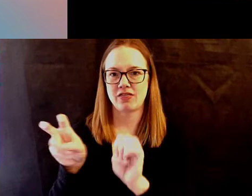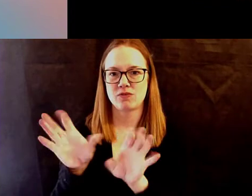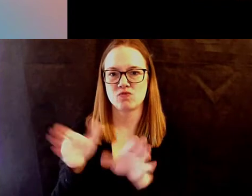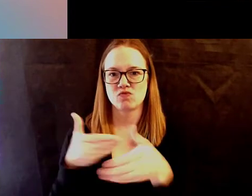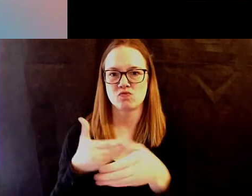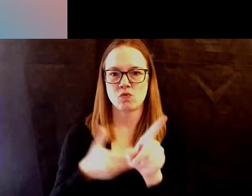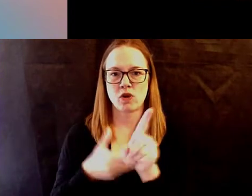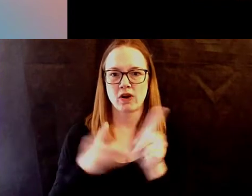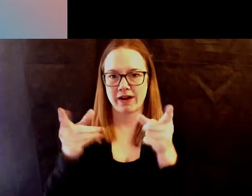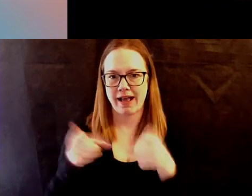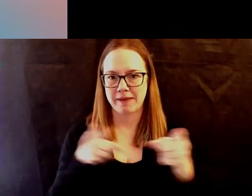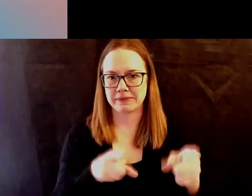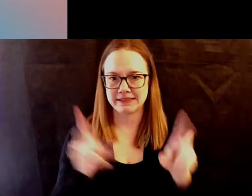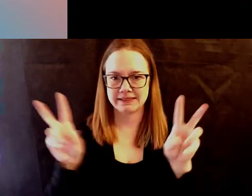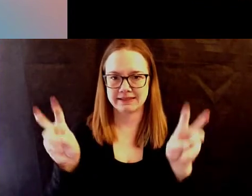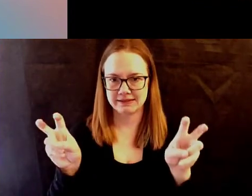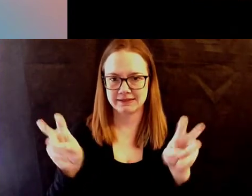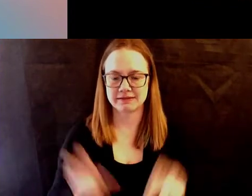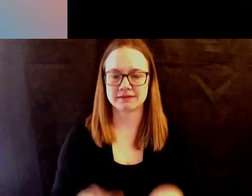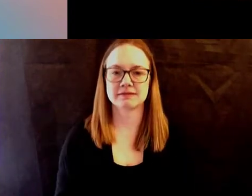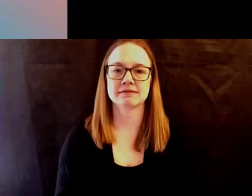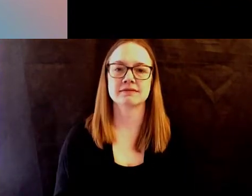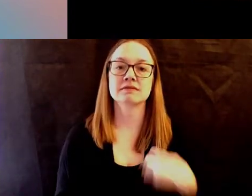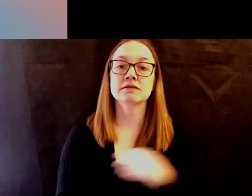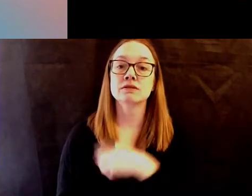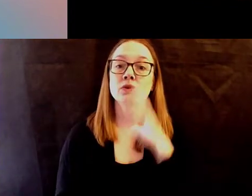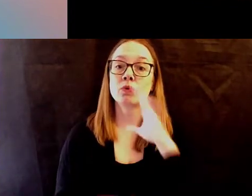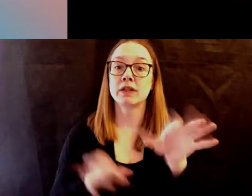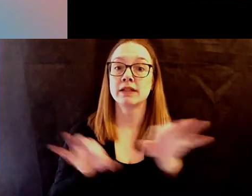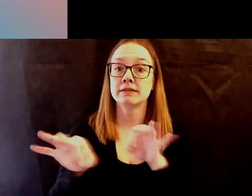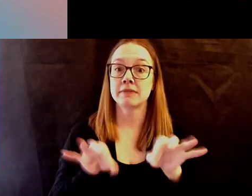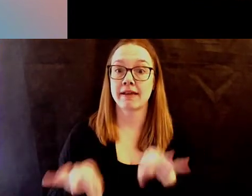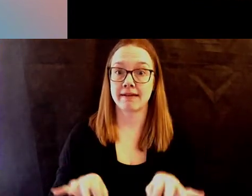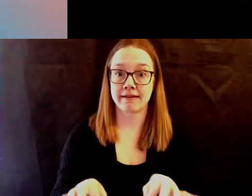And we're going to explain to you where